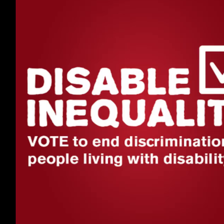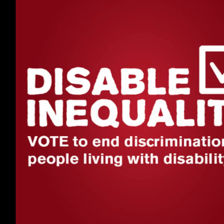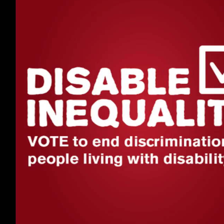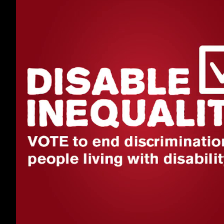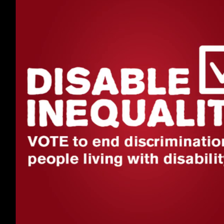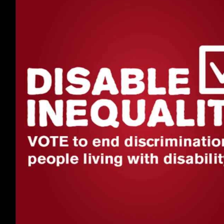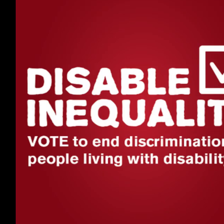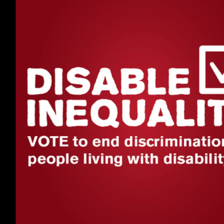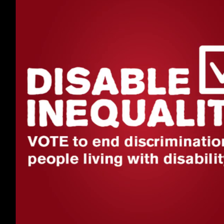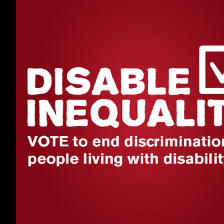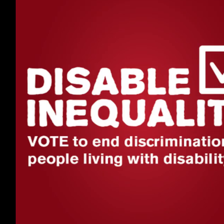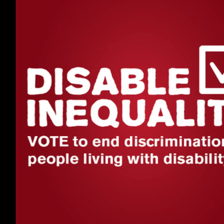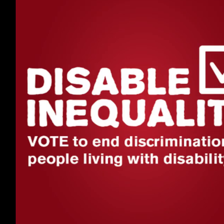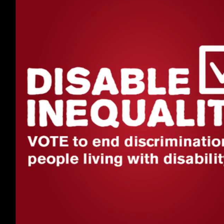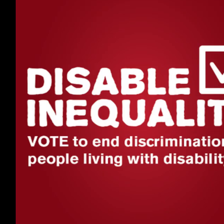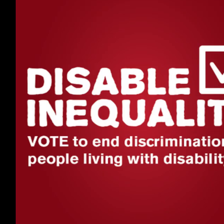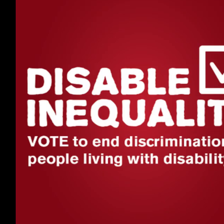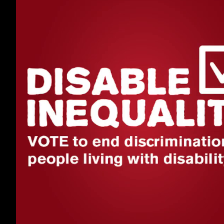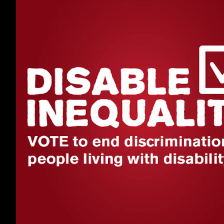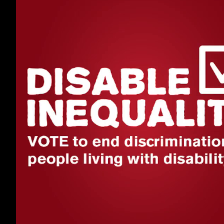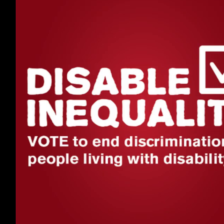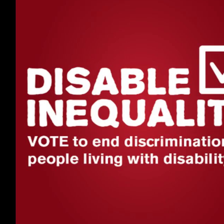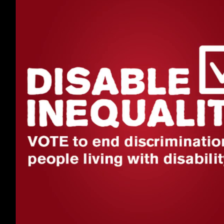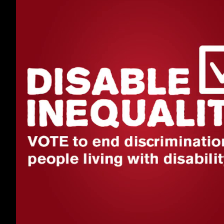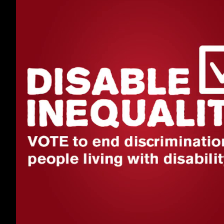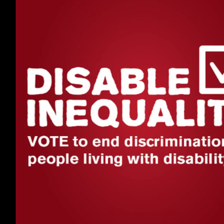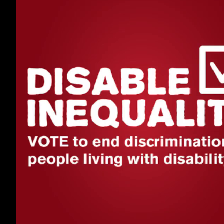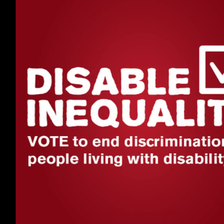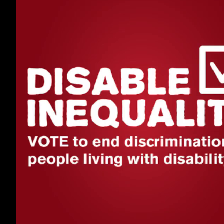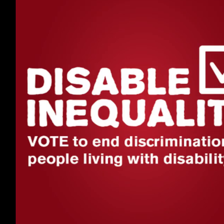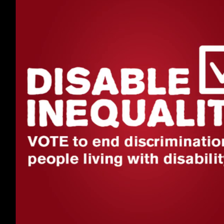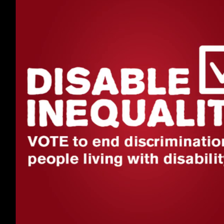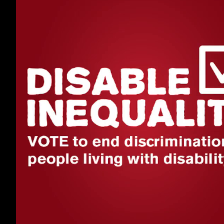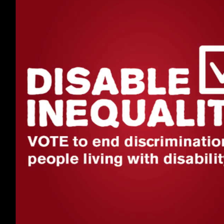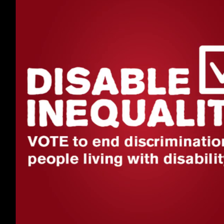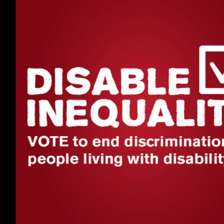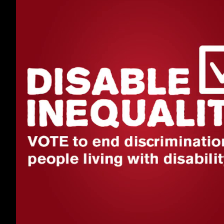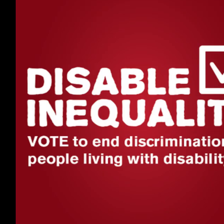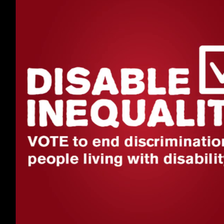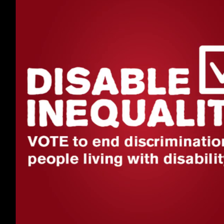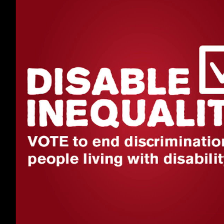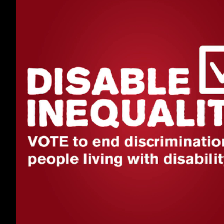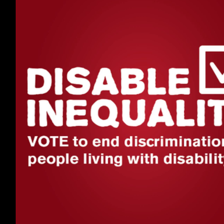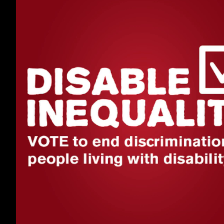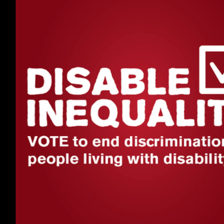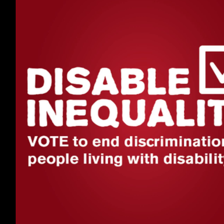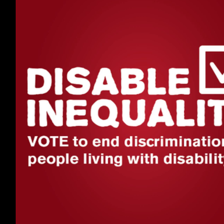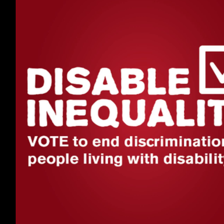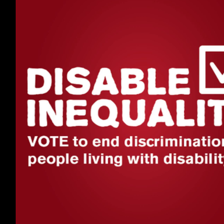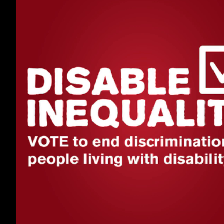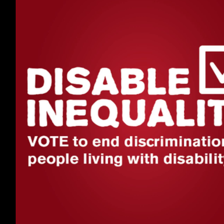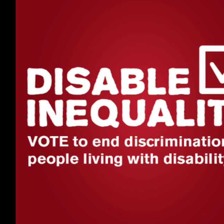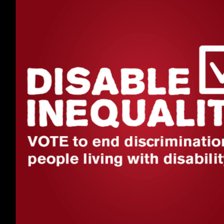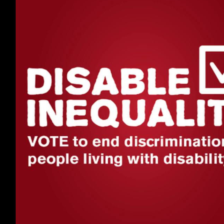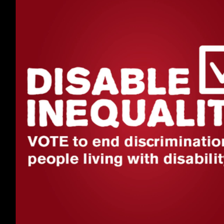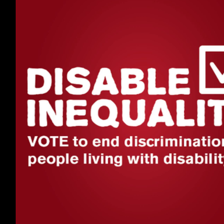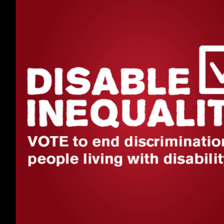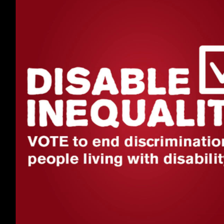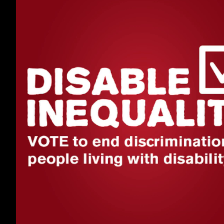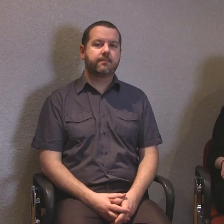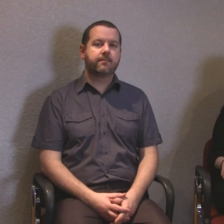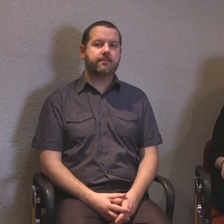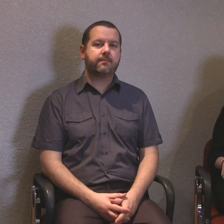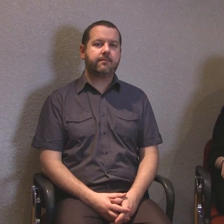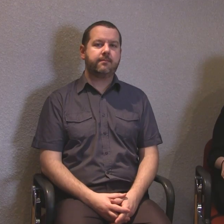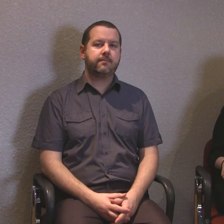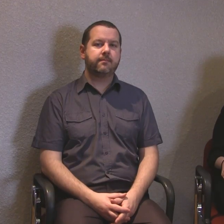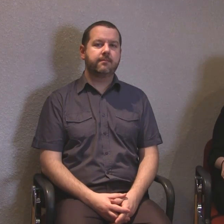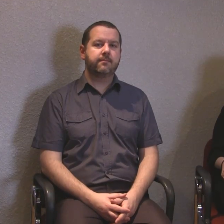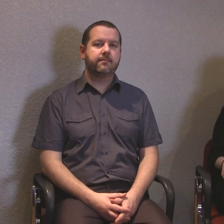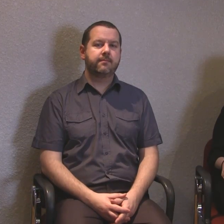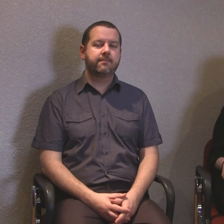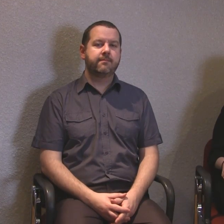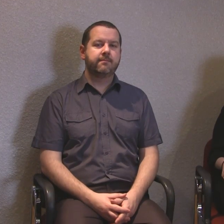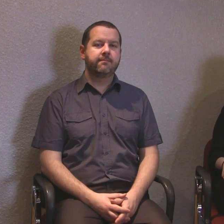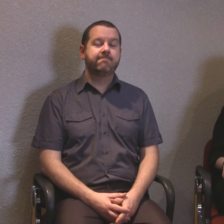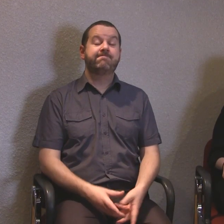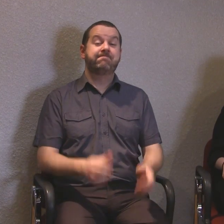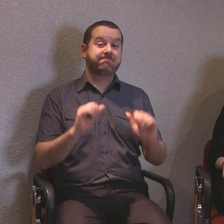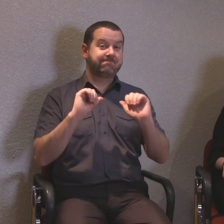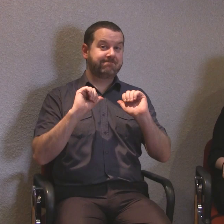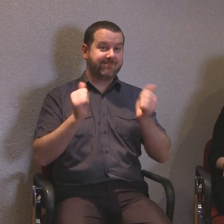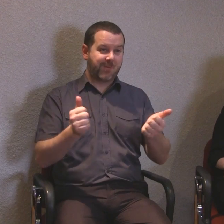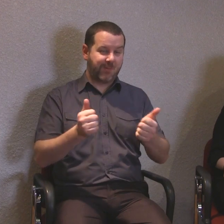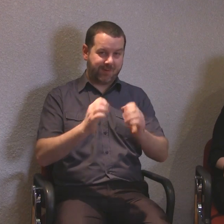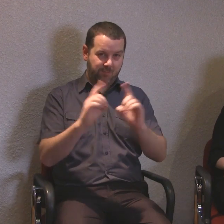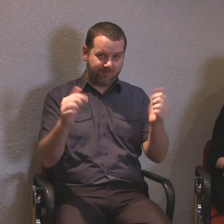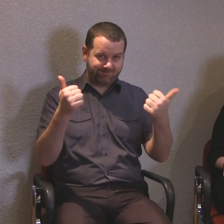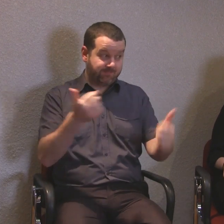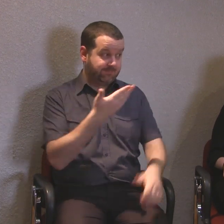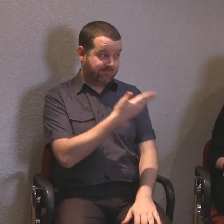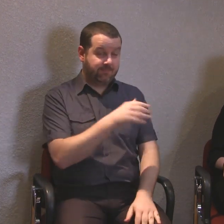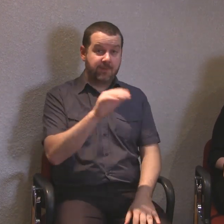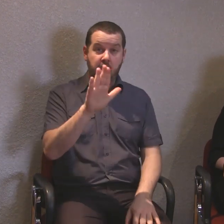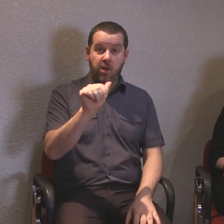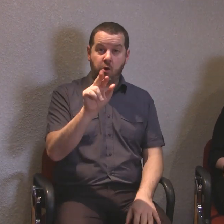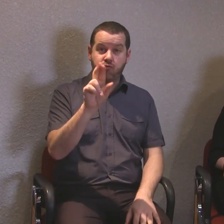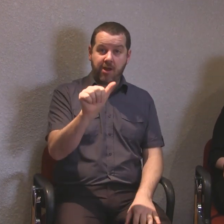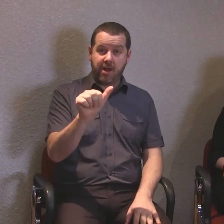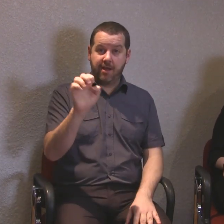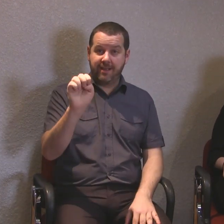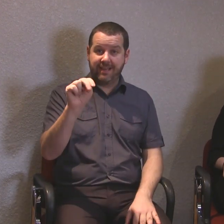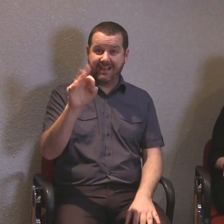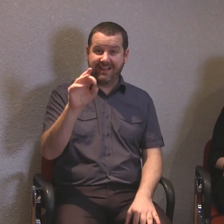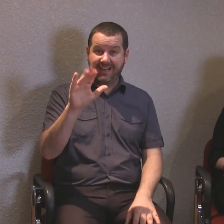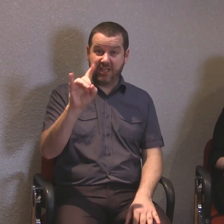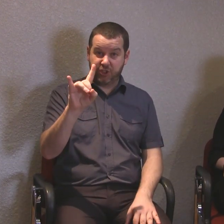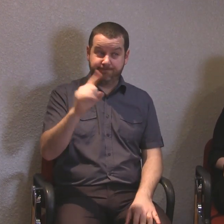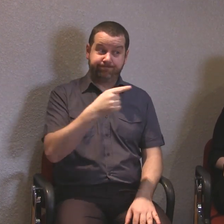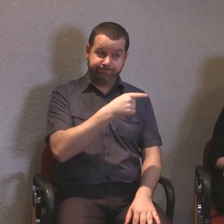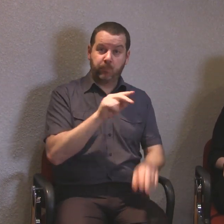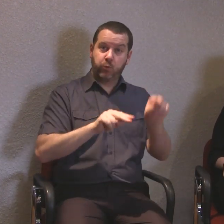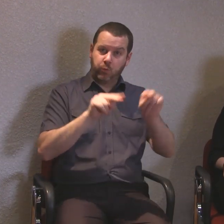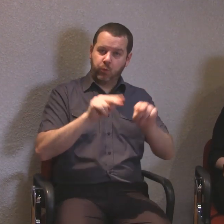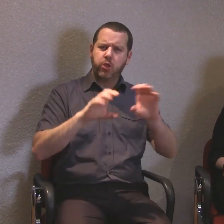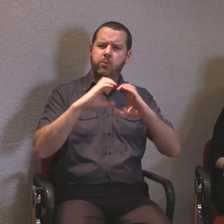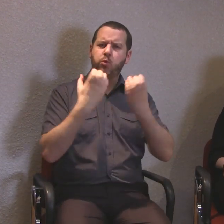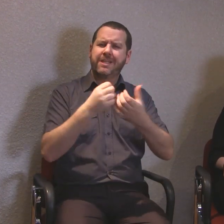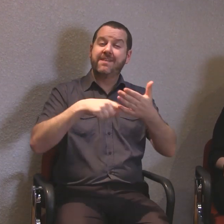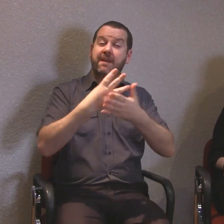Hi. My name is Laura English. I am the new Community Development Officer with DFI in Dublin South & Wicklow